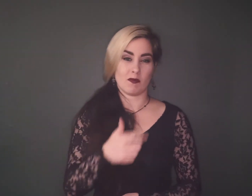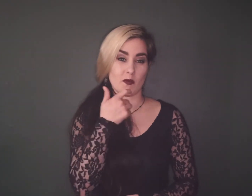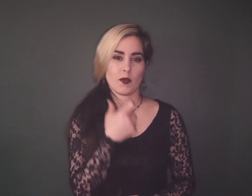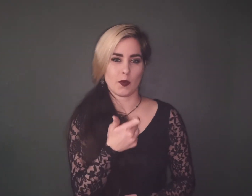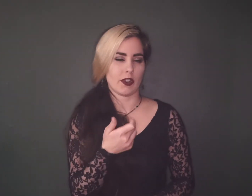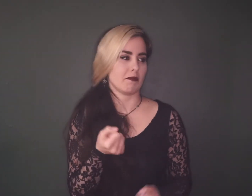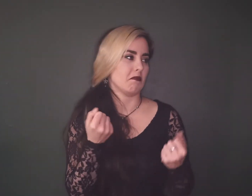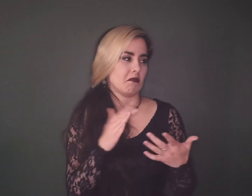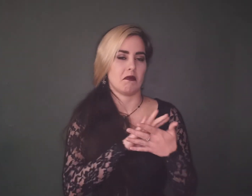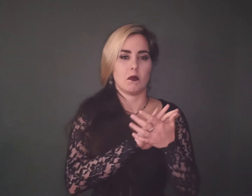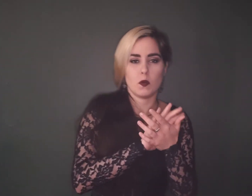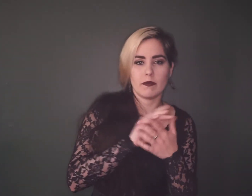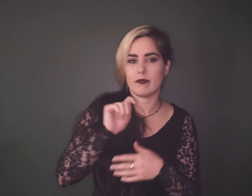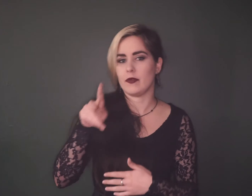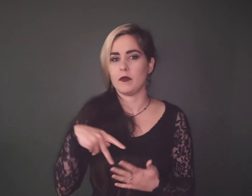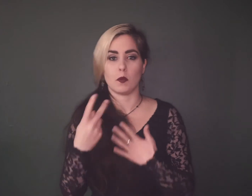Growing up, I watched a ton of movies and TV.